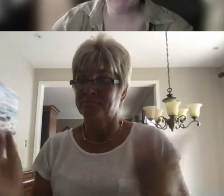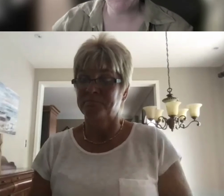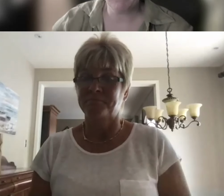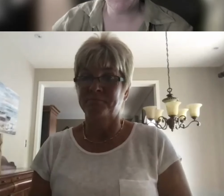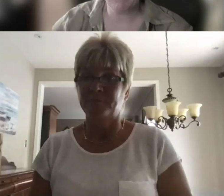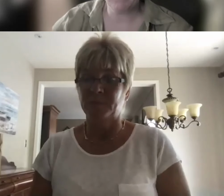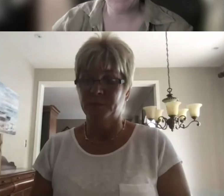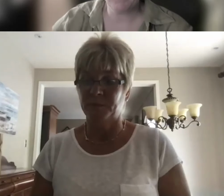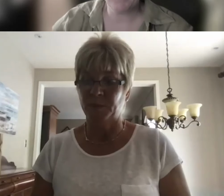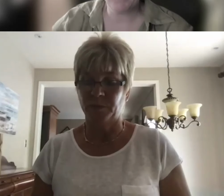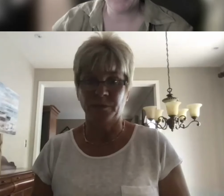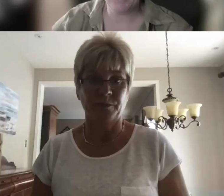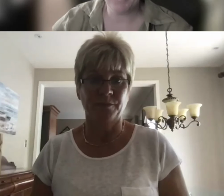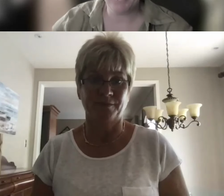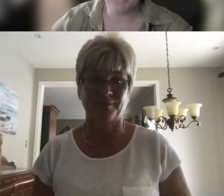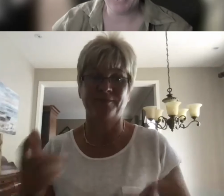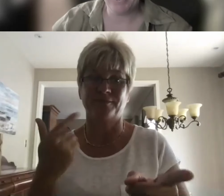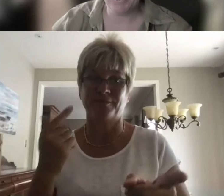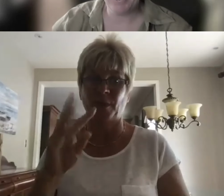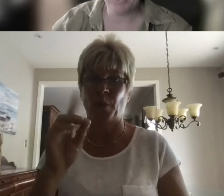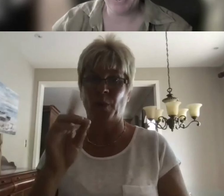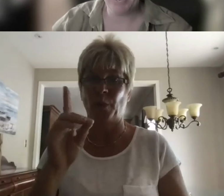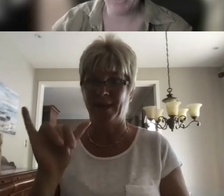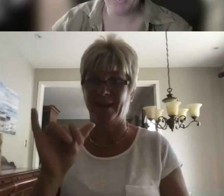Wendy Chisholm: My immediate answer is just like, well, no.